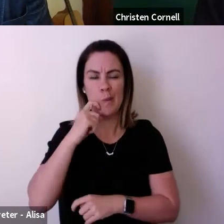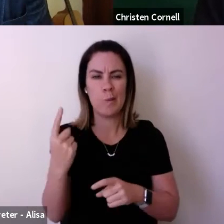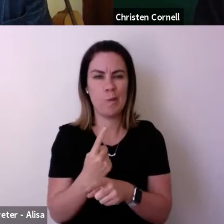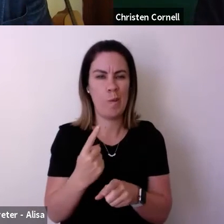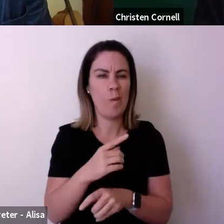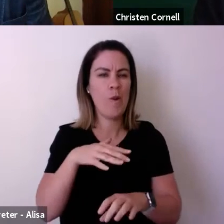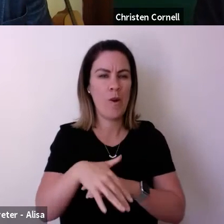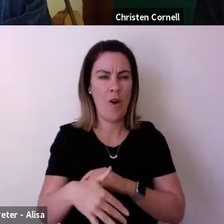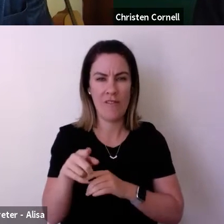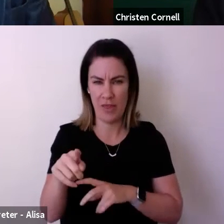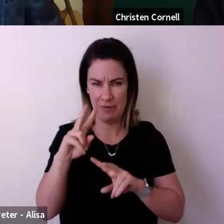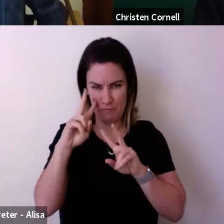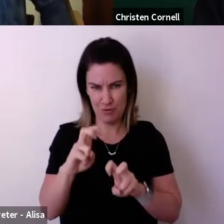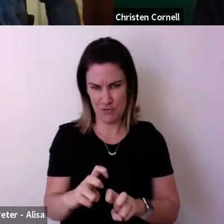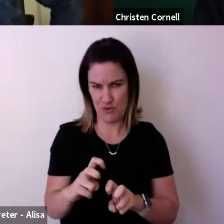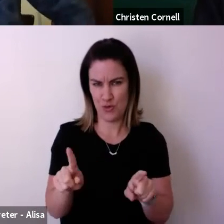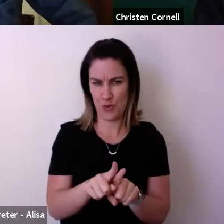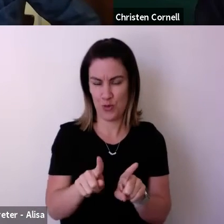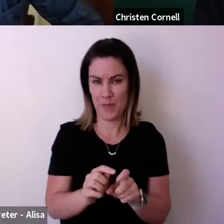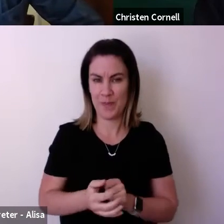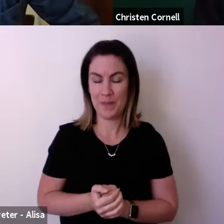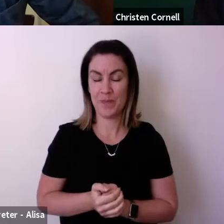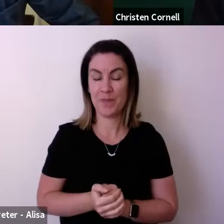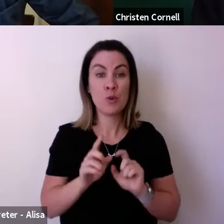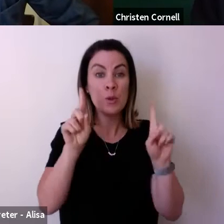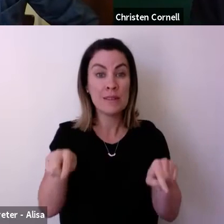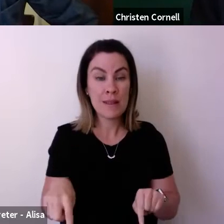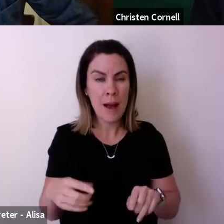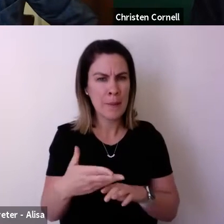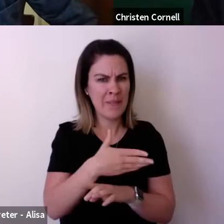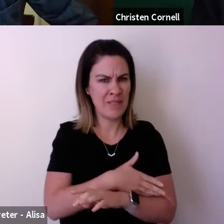some quick housekeeping. I'm sure you're familiar, but if you have a question please use